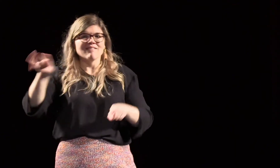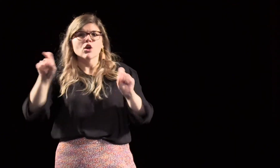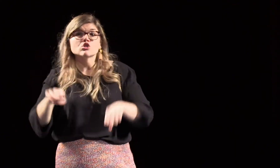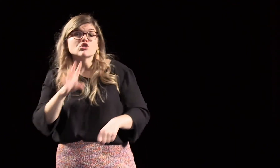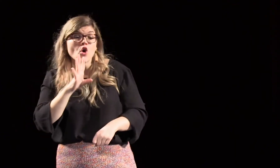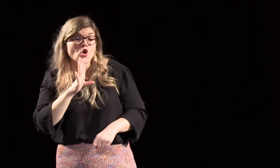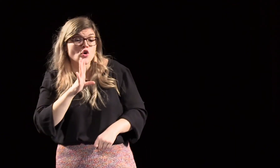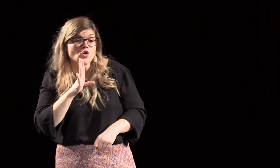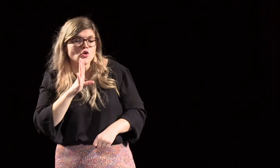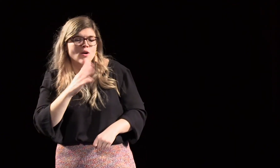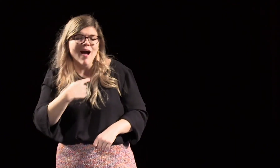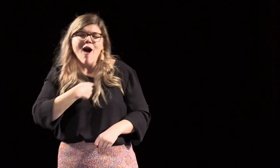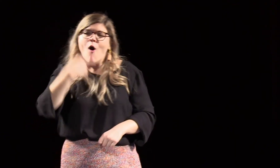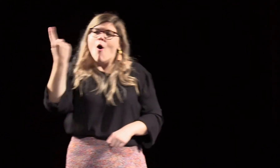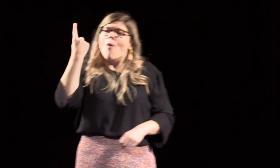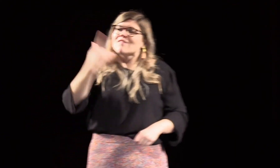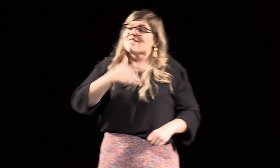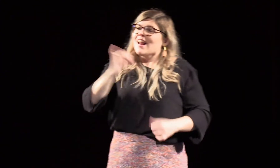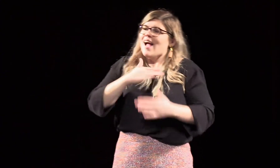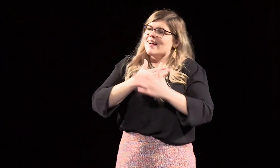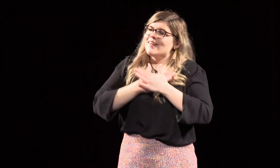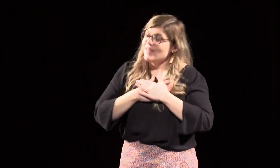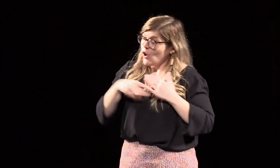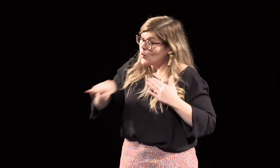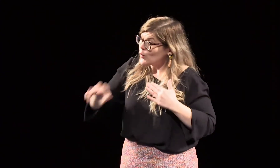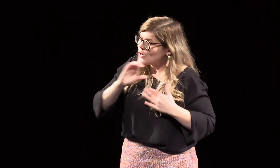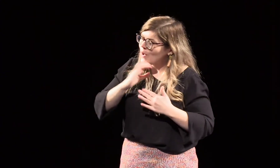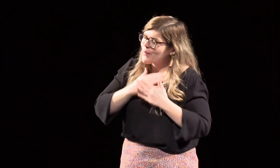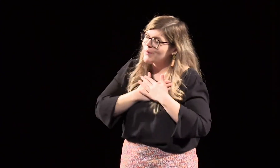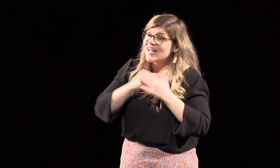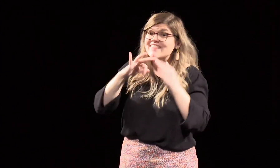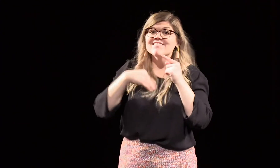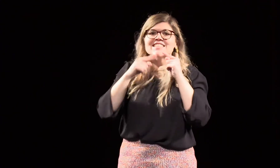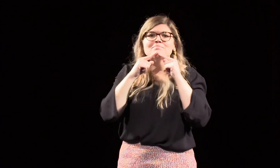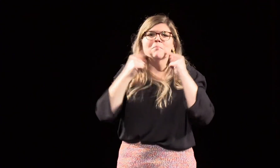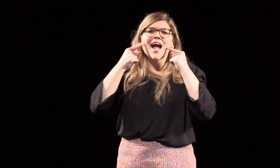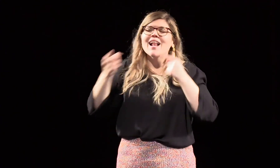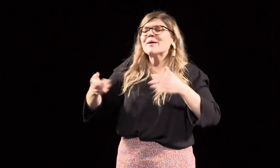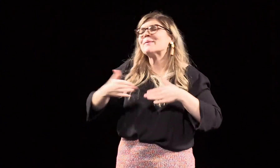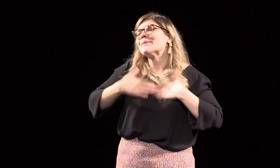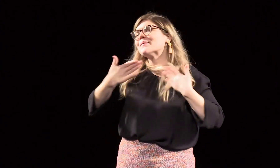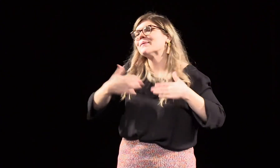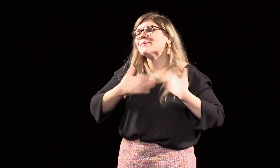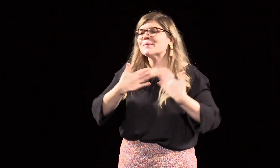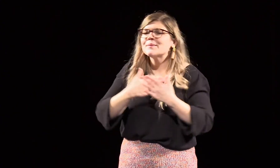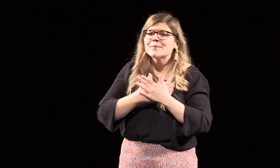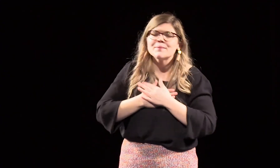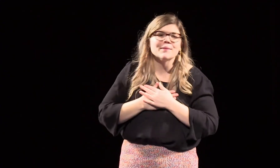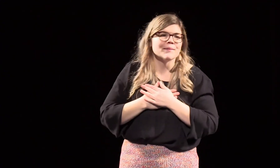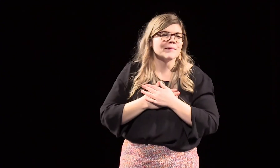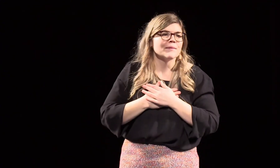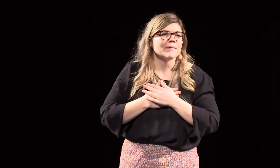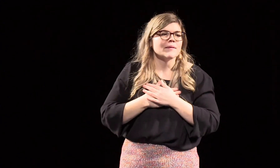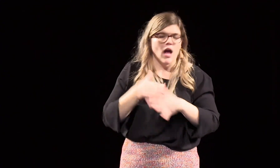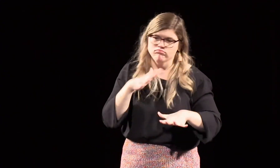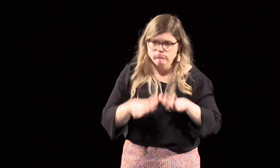"Well, would you like him as much if he could talk?" And she says, "Well, no, I just love the smile I bring to his face in helping him."